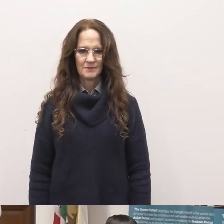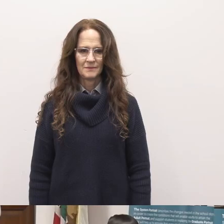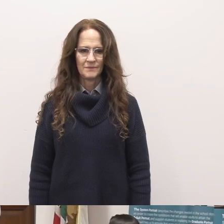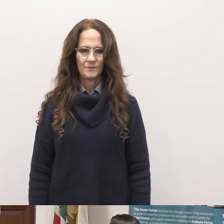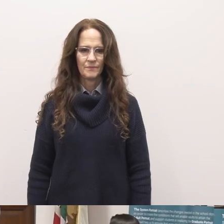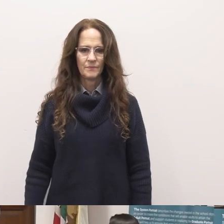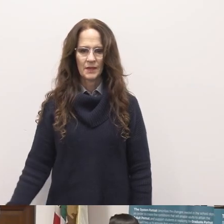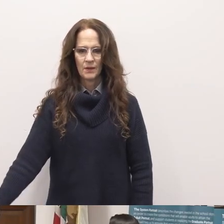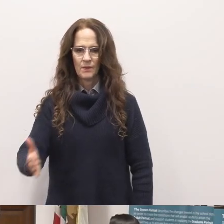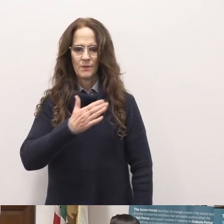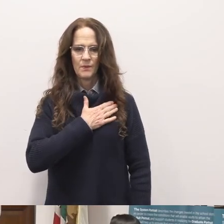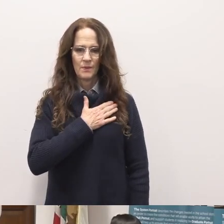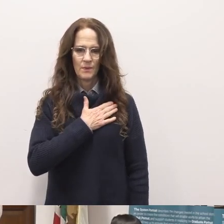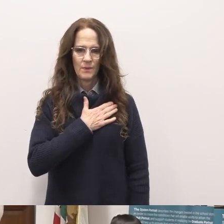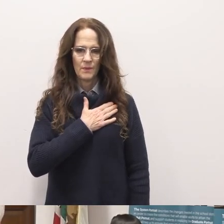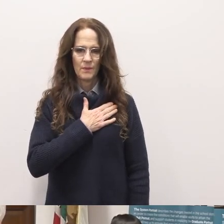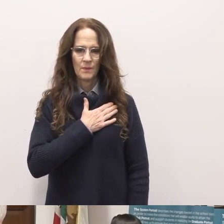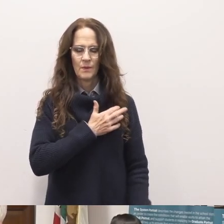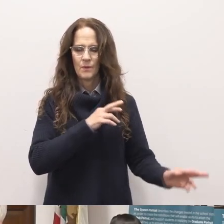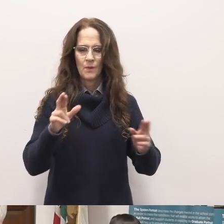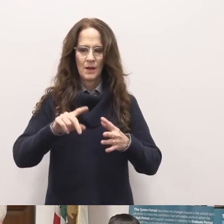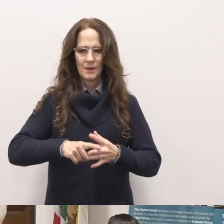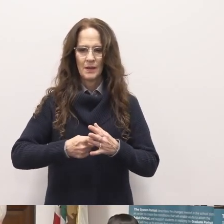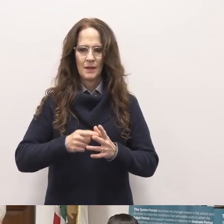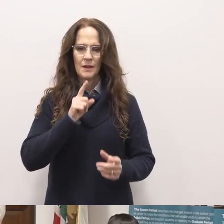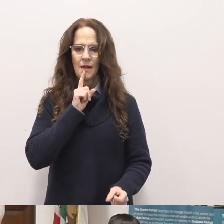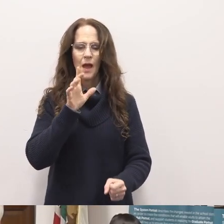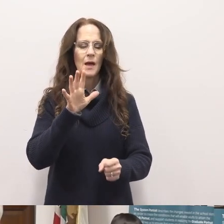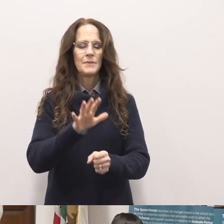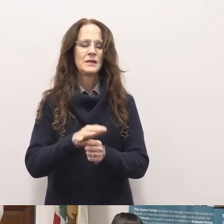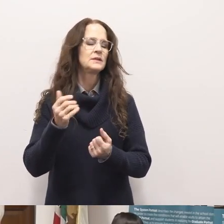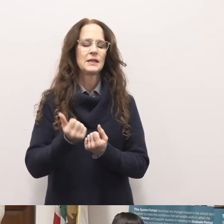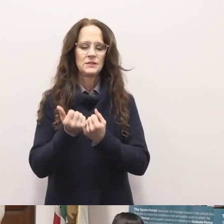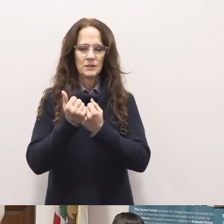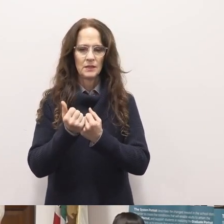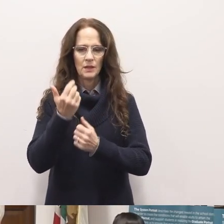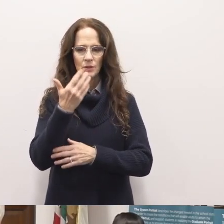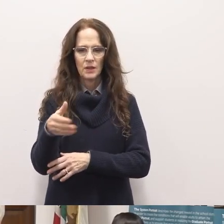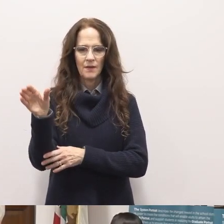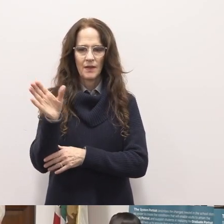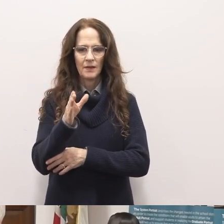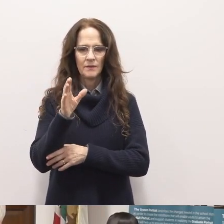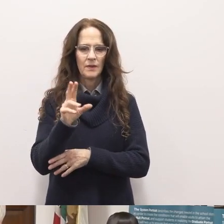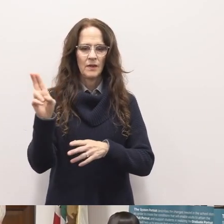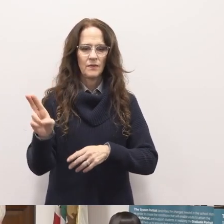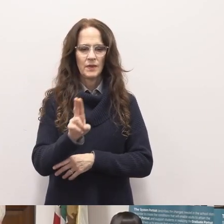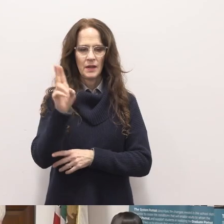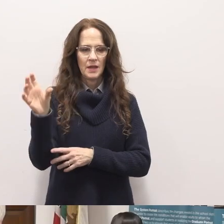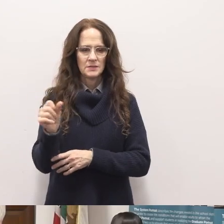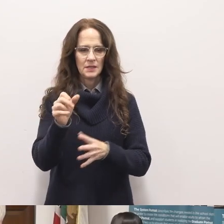Place your right hand over your heart. Ready. Begin. I pledge allegiance to the Flag of the United States